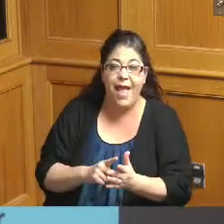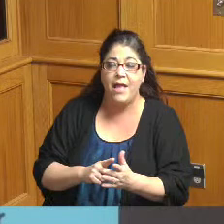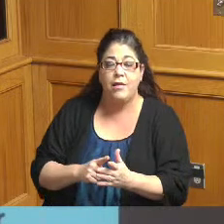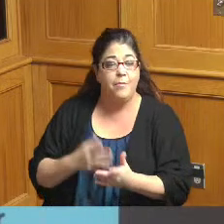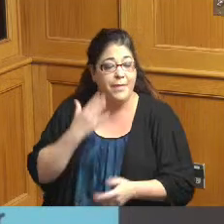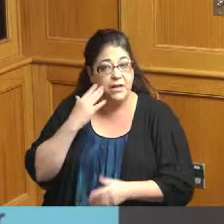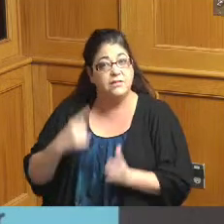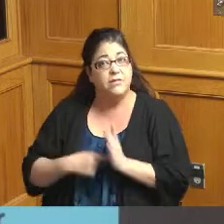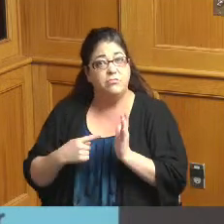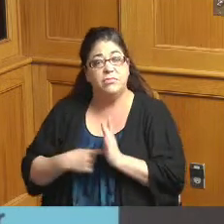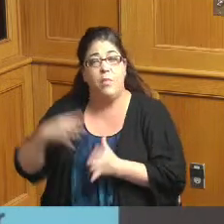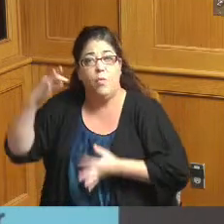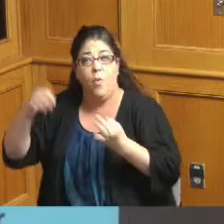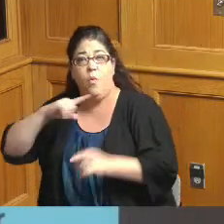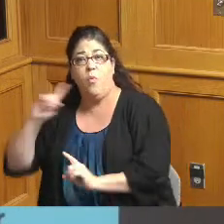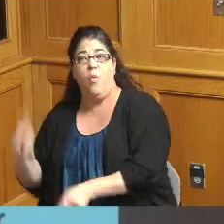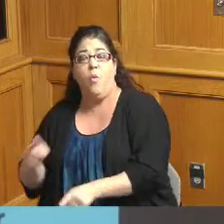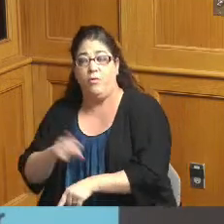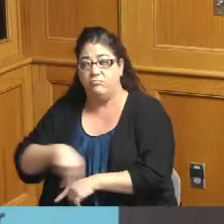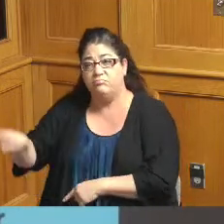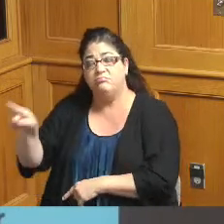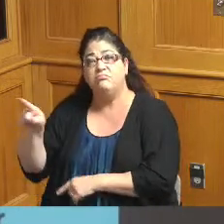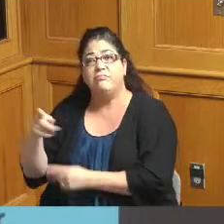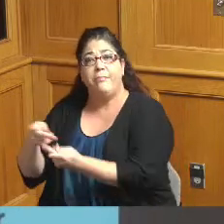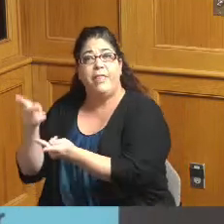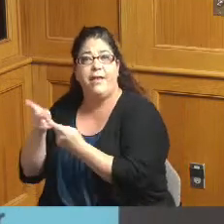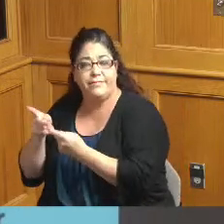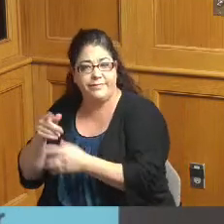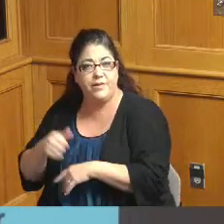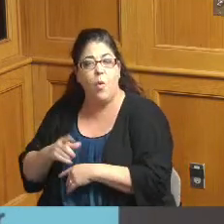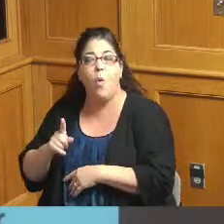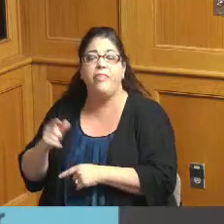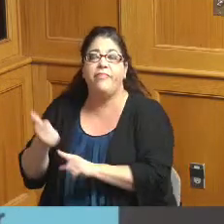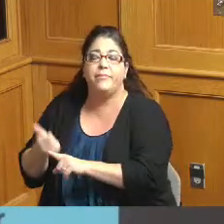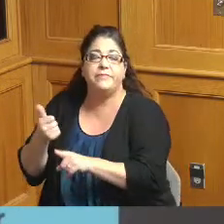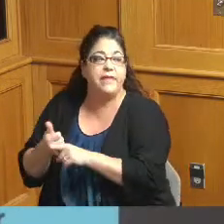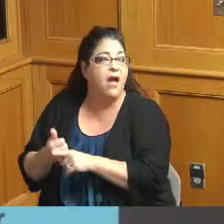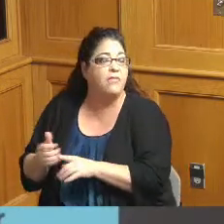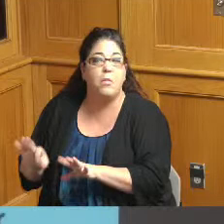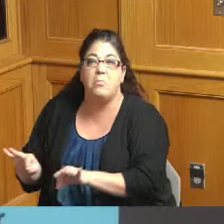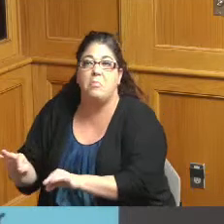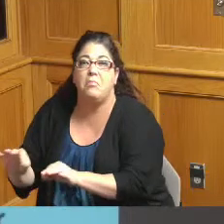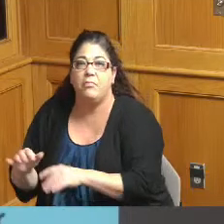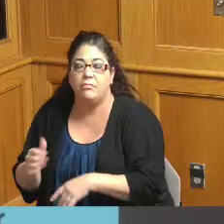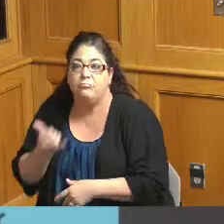placement or picking up some minor delinquency offenses but they're hard to place kids so these